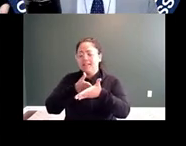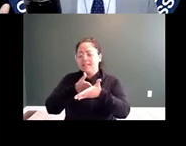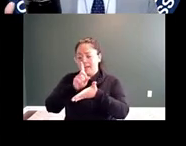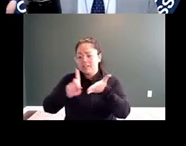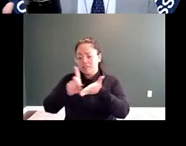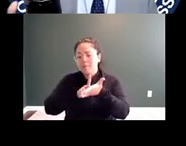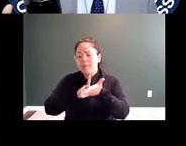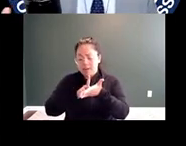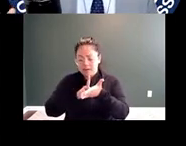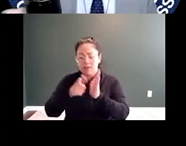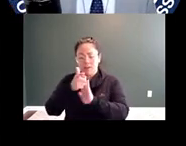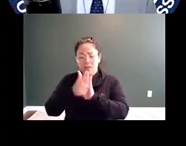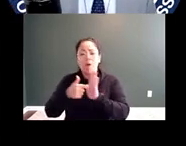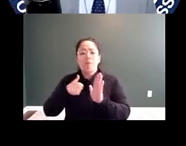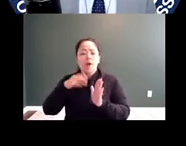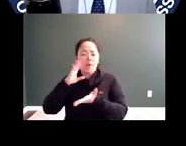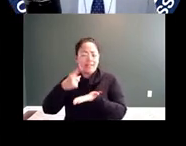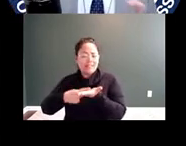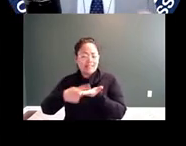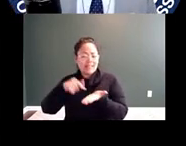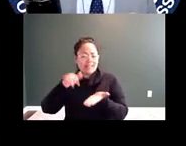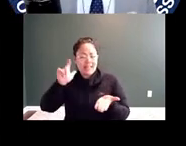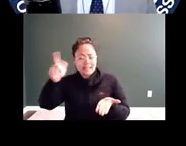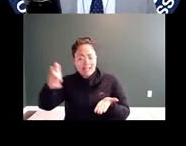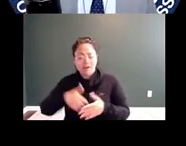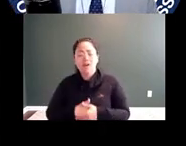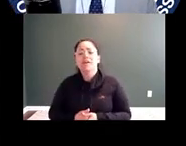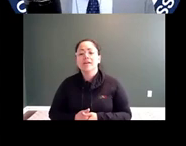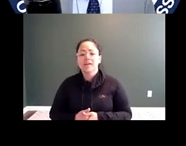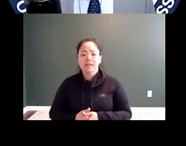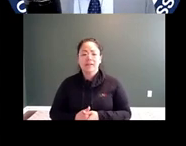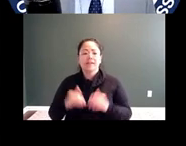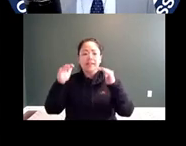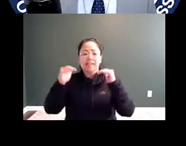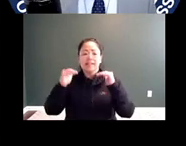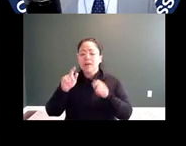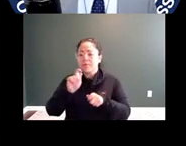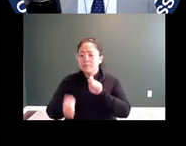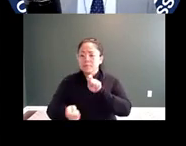about harassment later on. Retaliation, which we're not going to cover exactly,